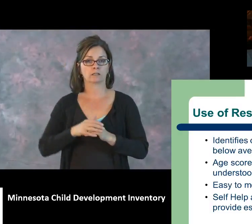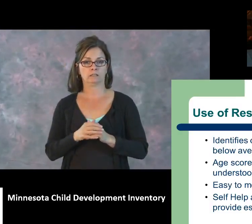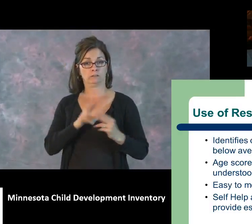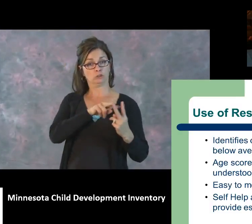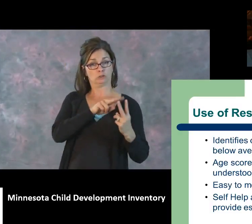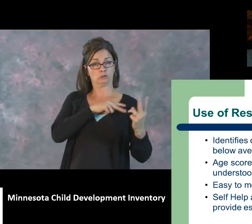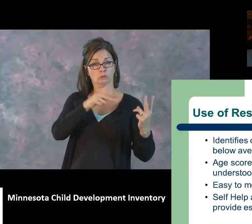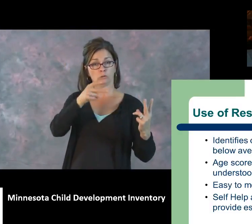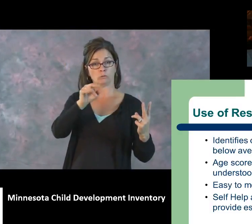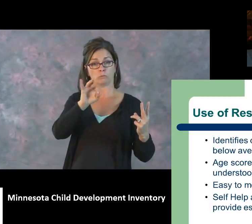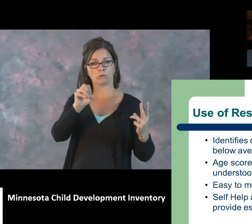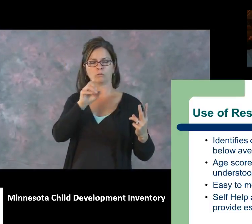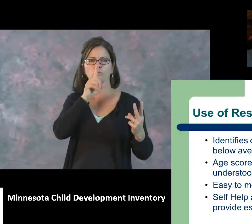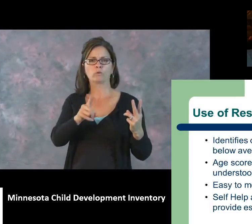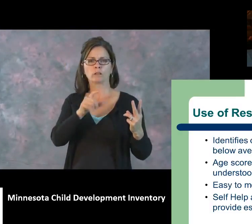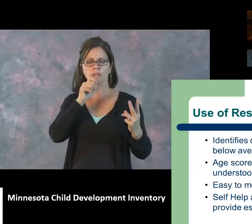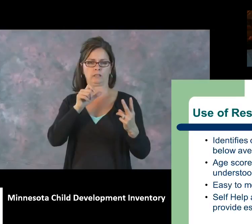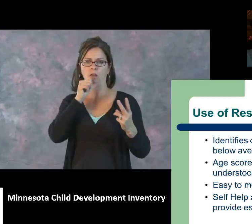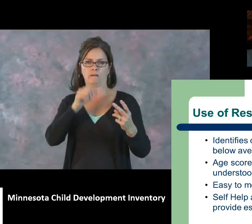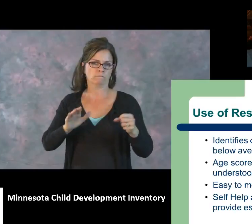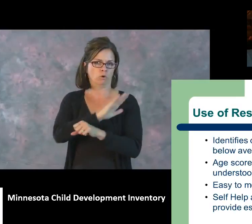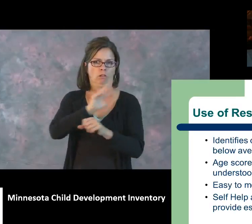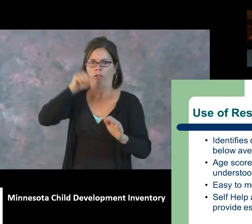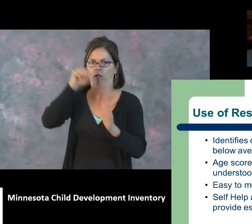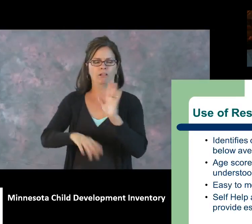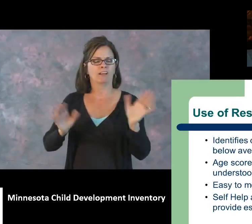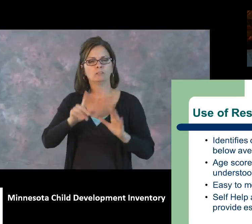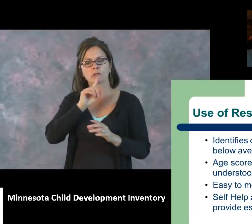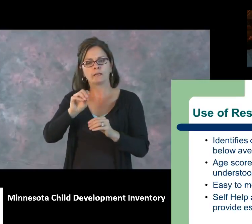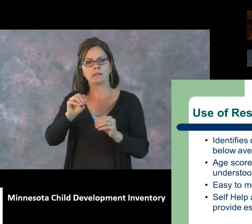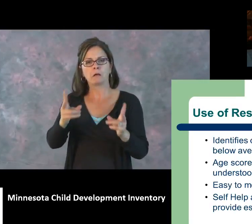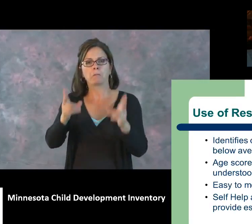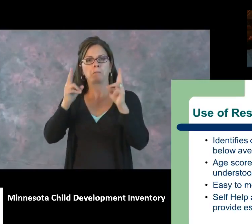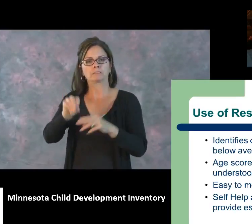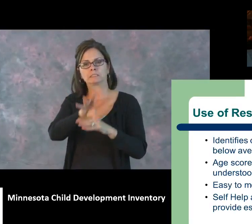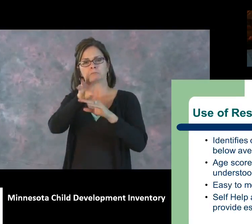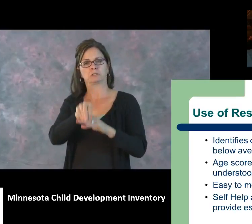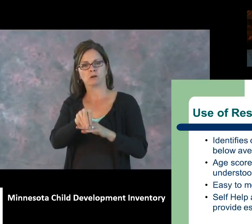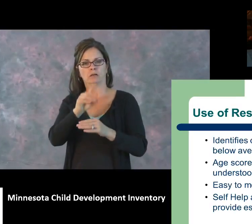of those individual children, how they were doing at a particular age level.